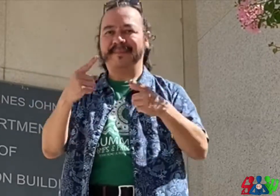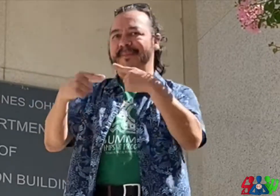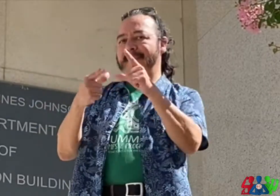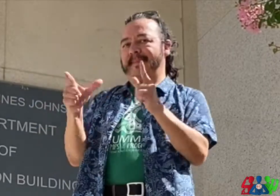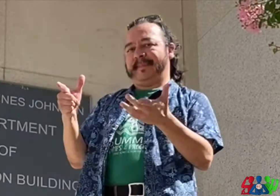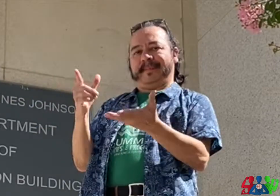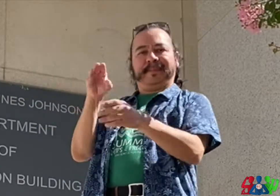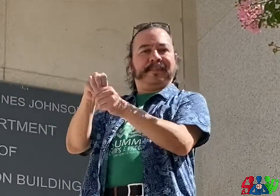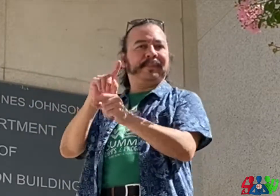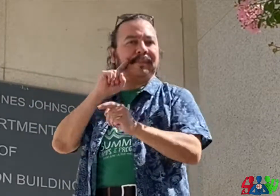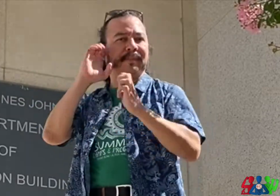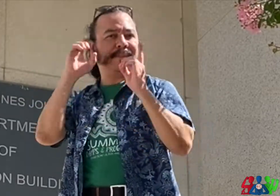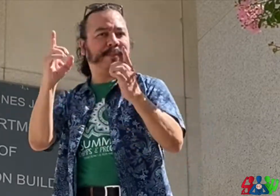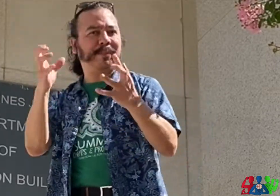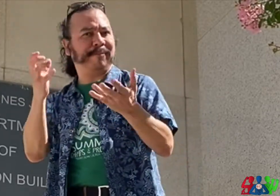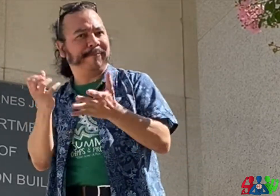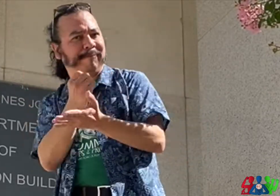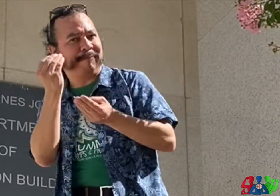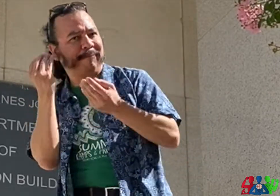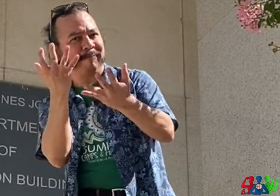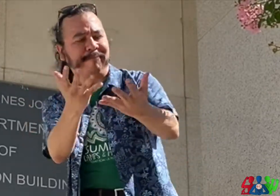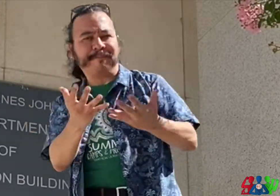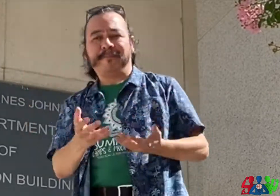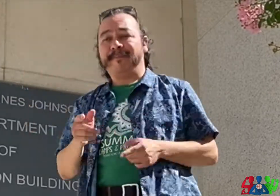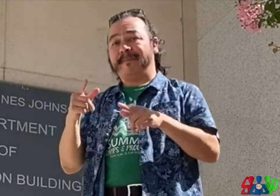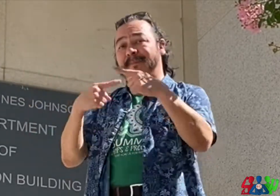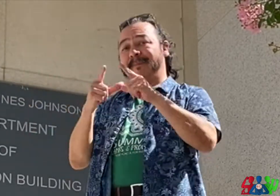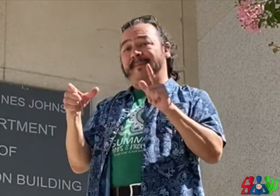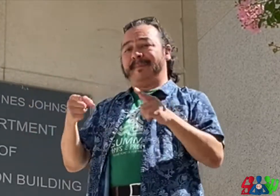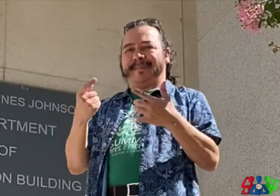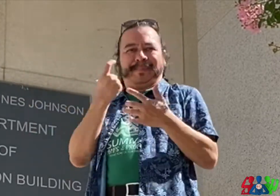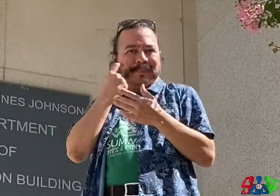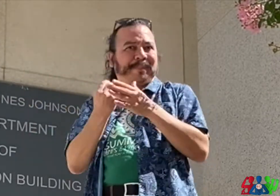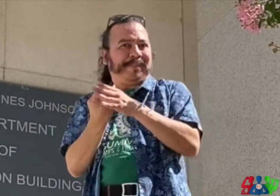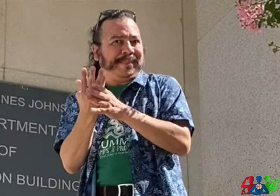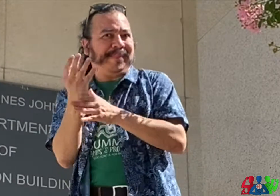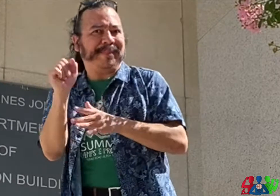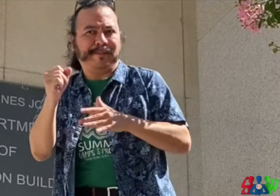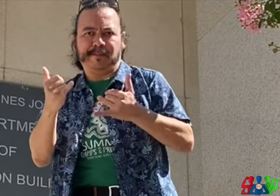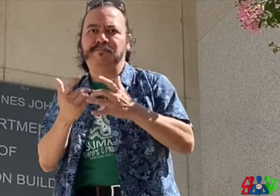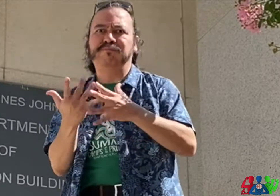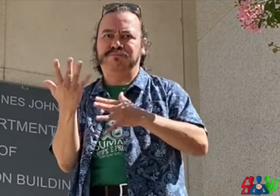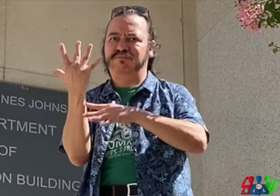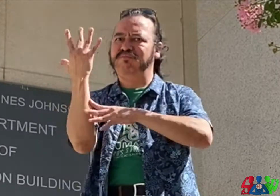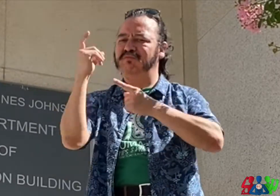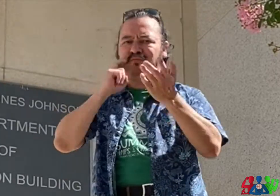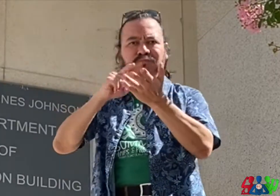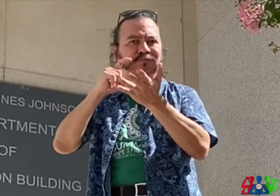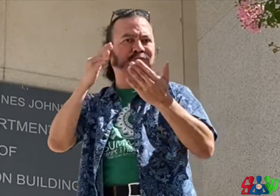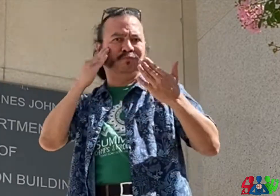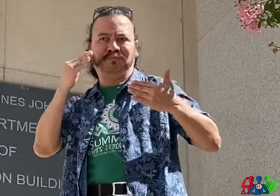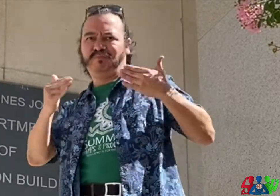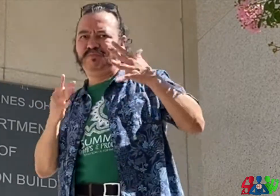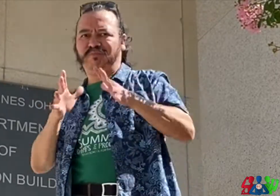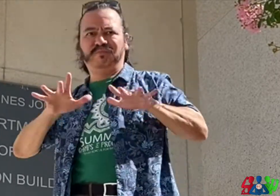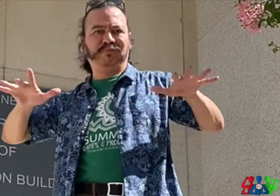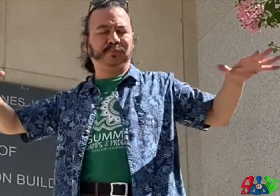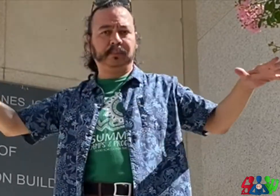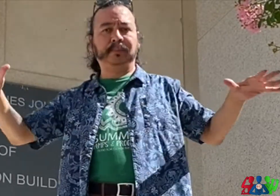SIGN LANGUAGE as in part of Deaf Education! The study of Sign Language has became known. And still thriving all over the world.